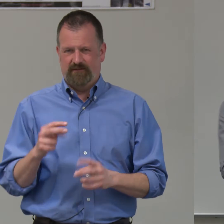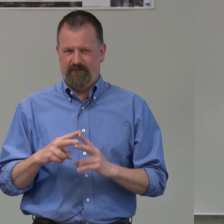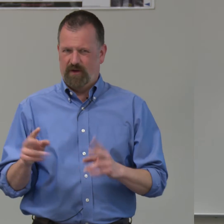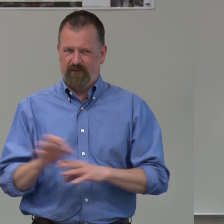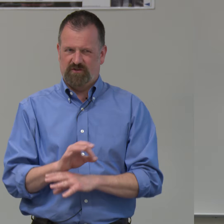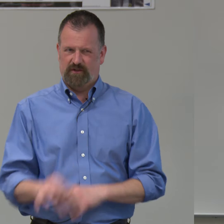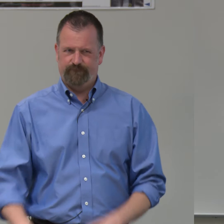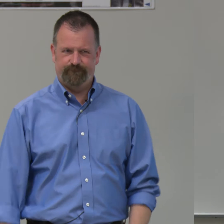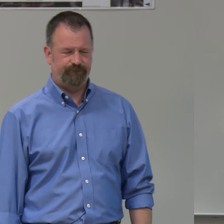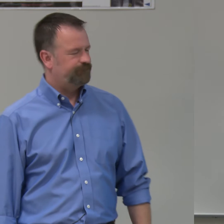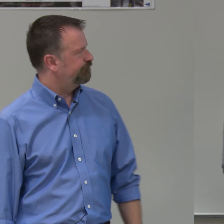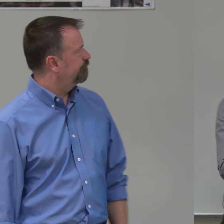The next slide.